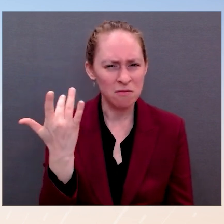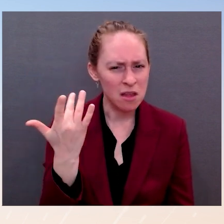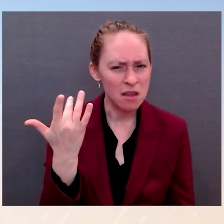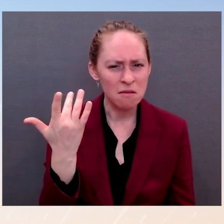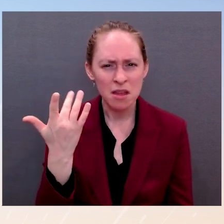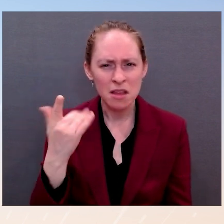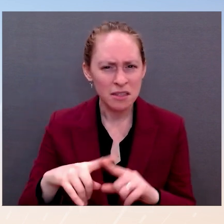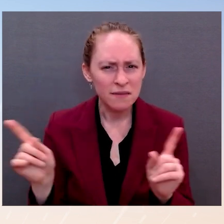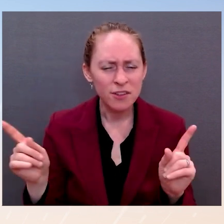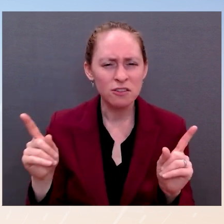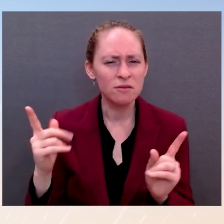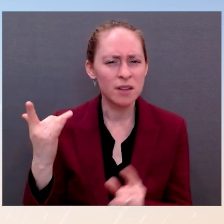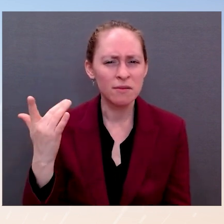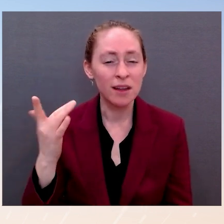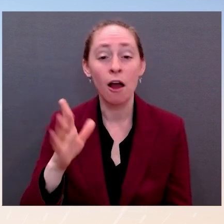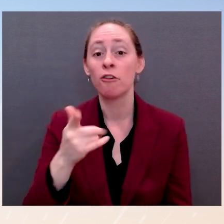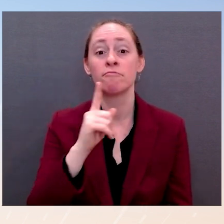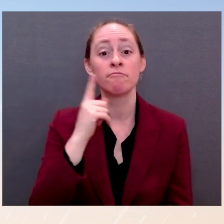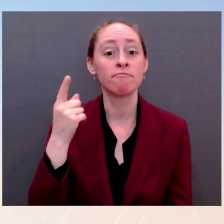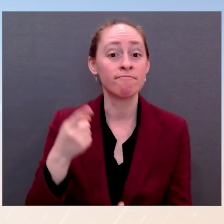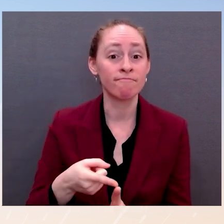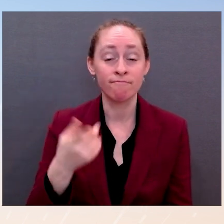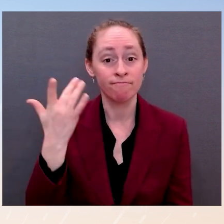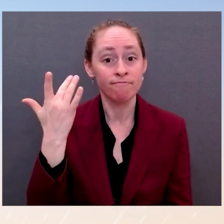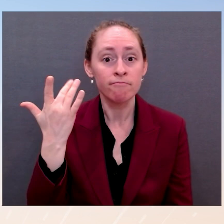are due to things like later stage at diagnosis